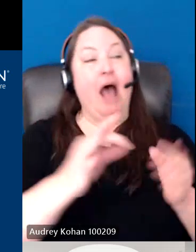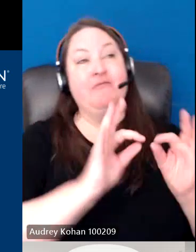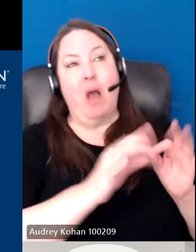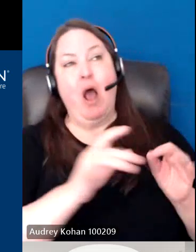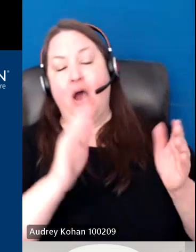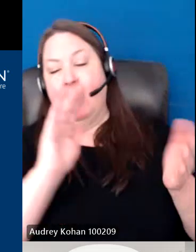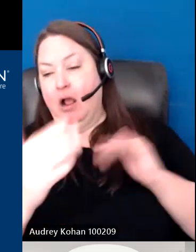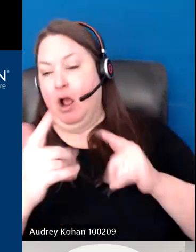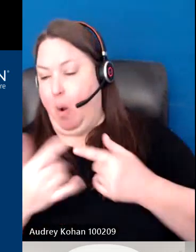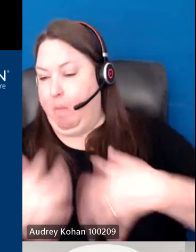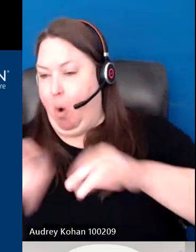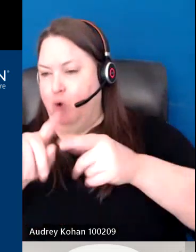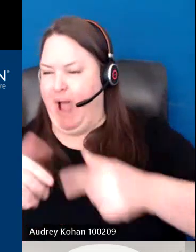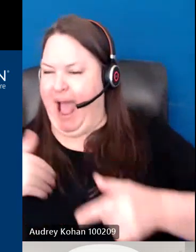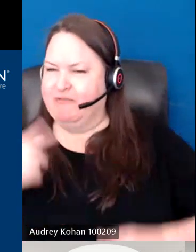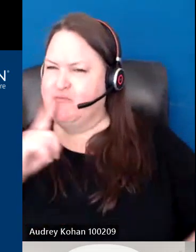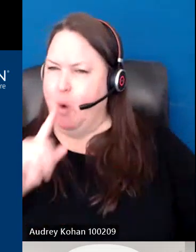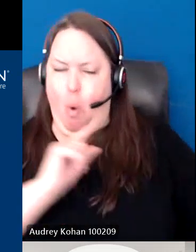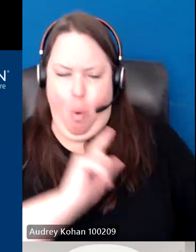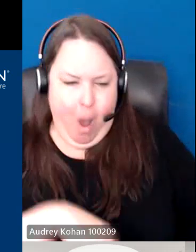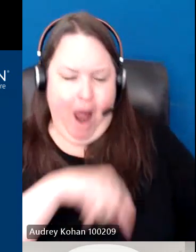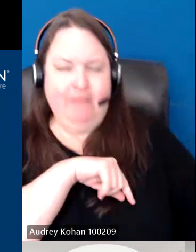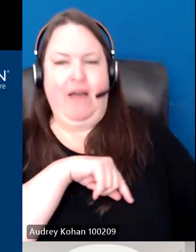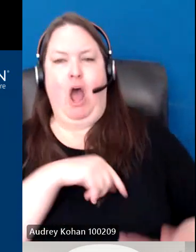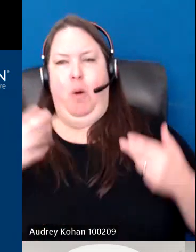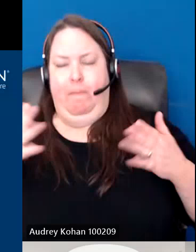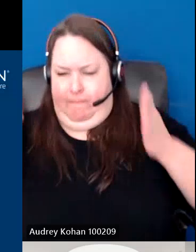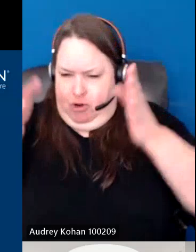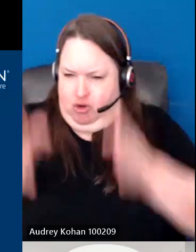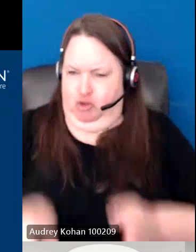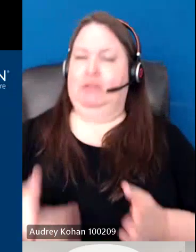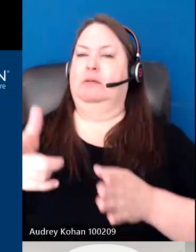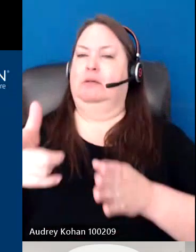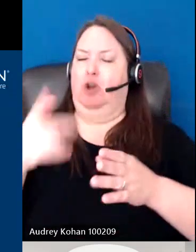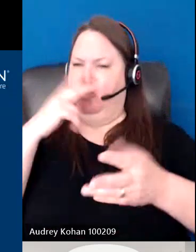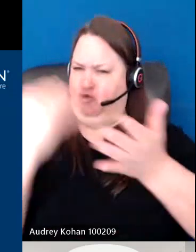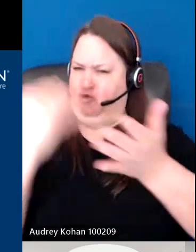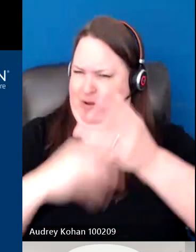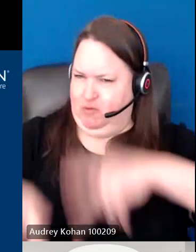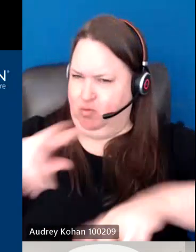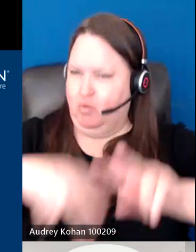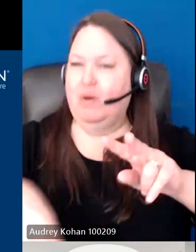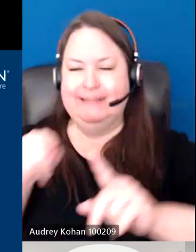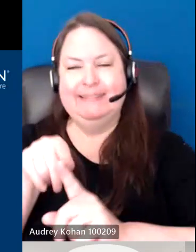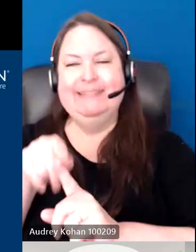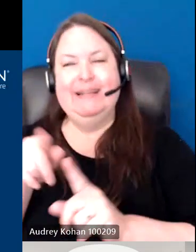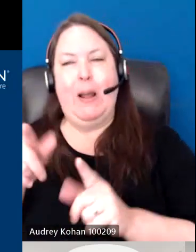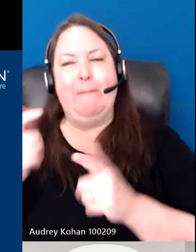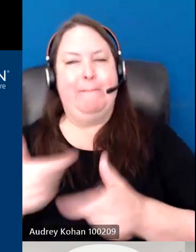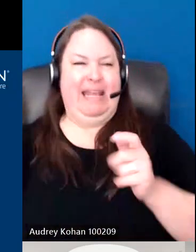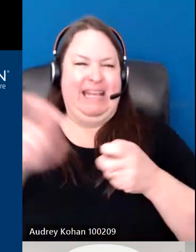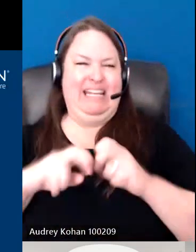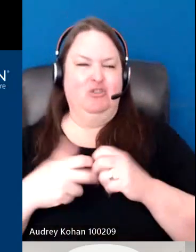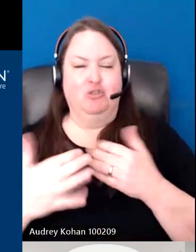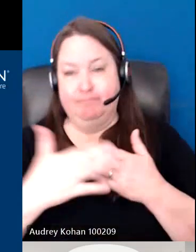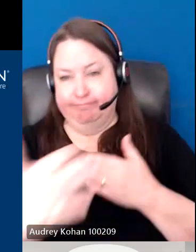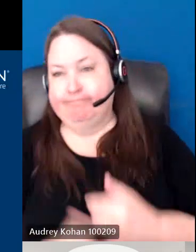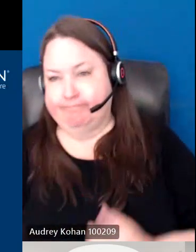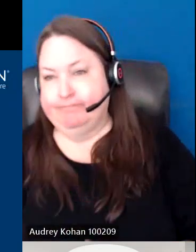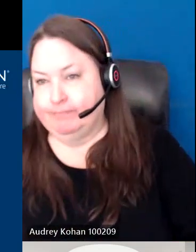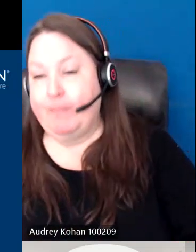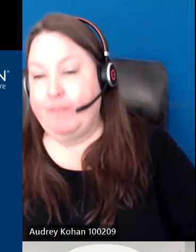having a a qualified human review it um is going to be a big a big issue moving forward so with